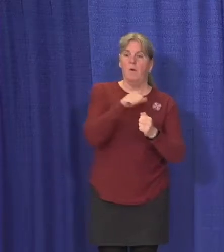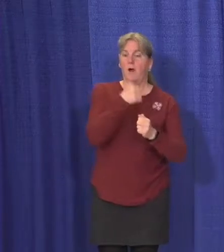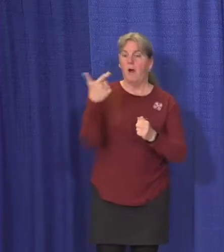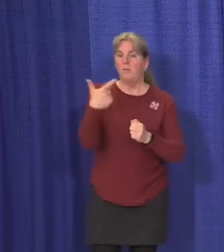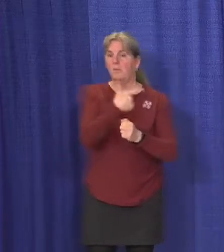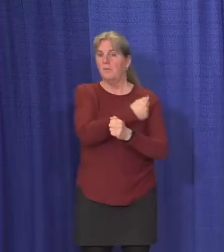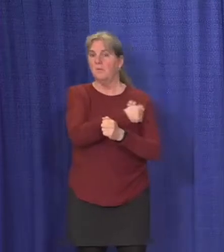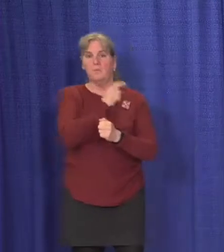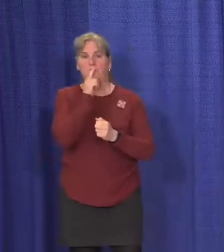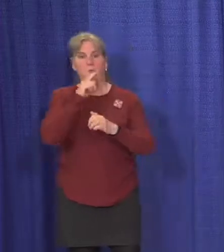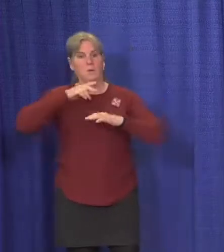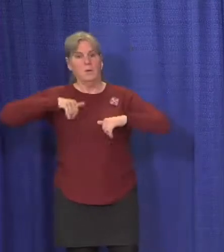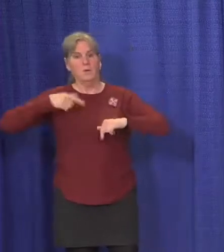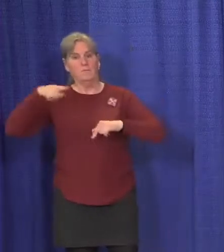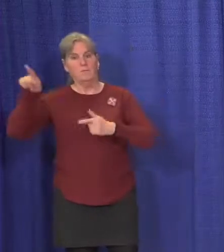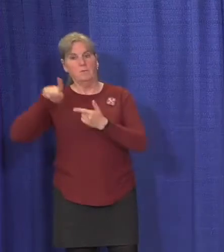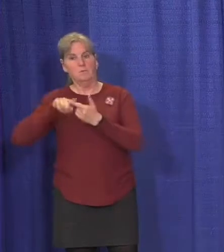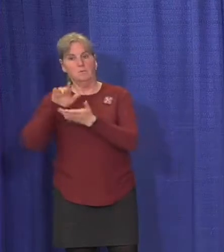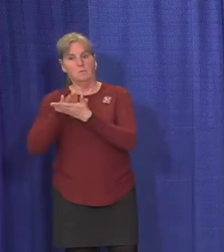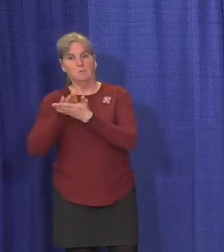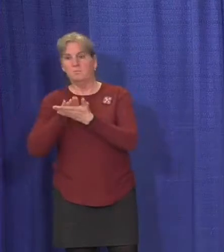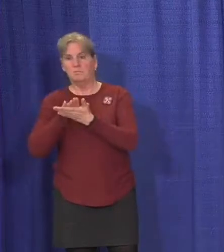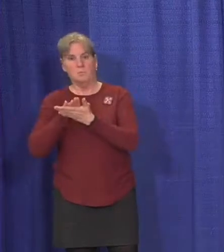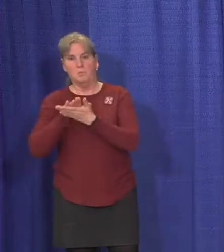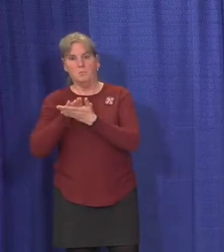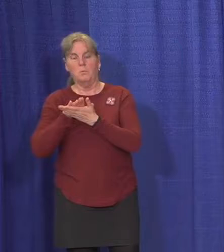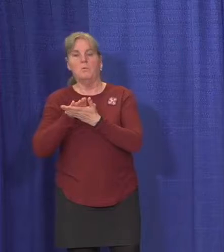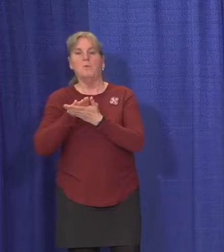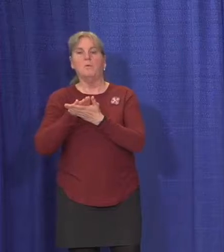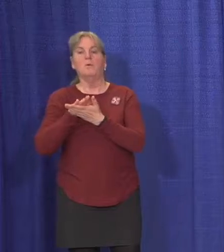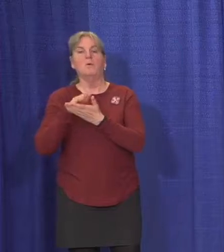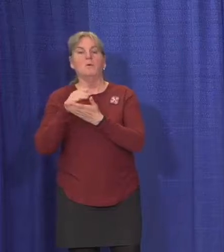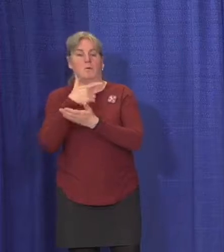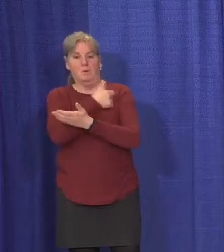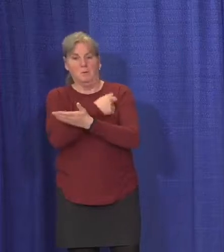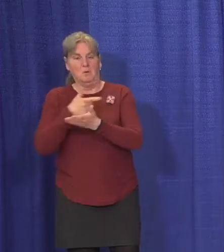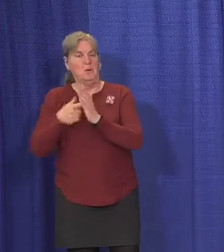waste on vaccine status.